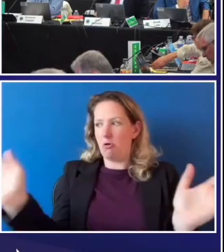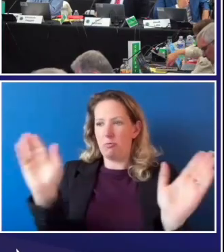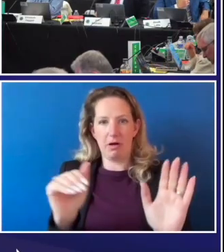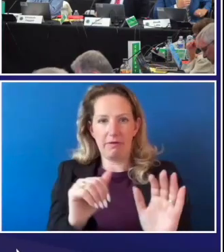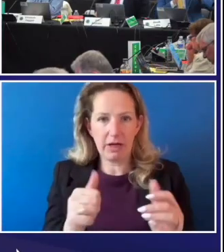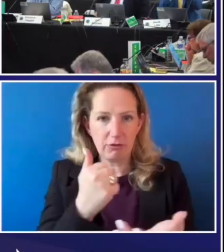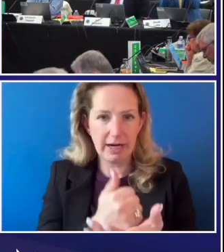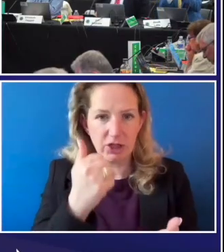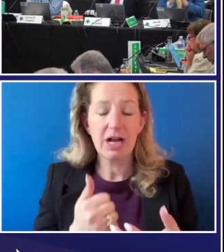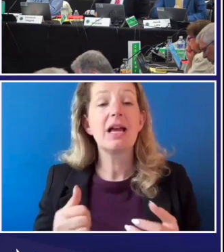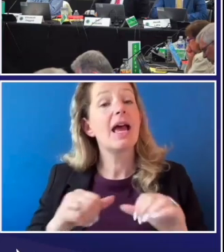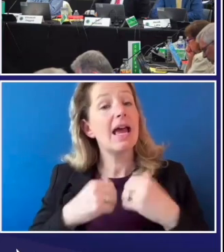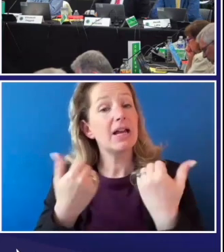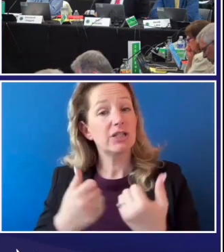that, and then it goes to sea.